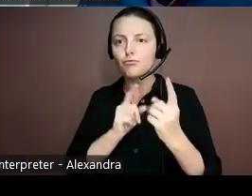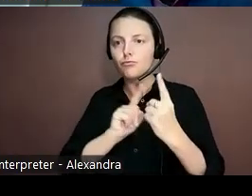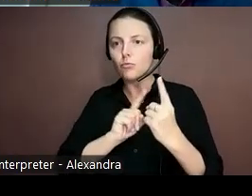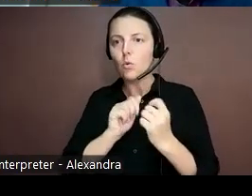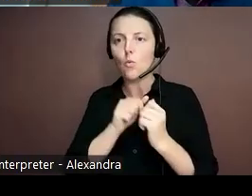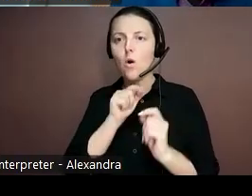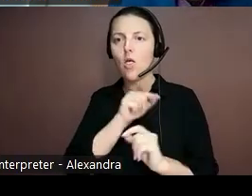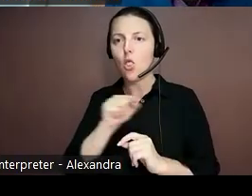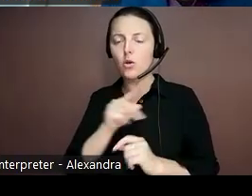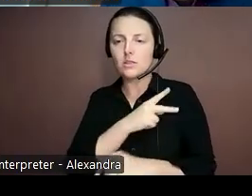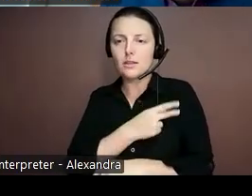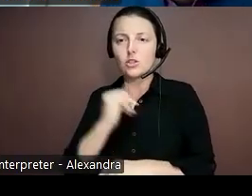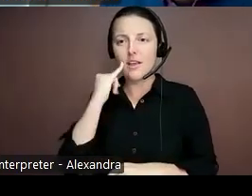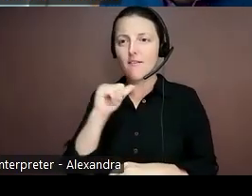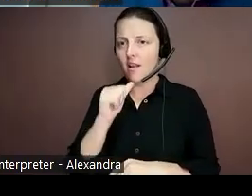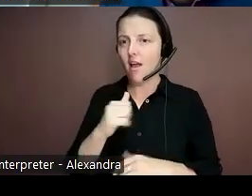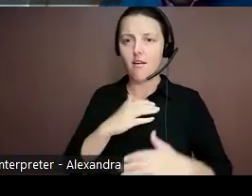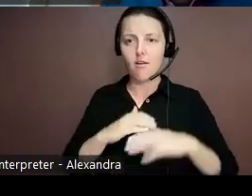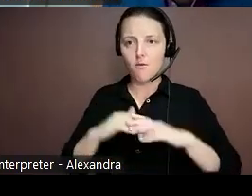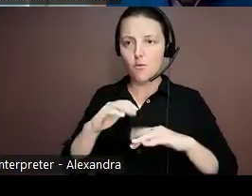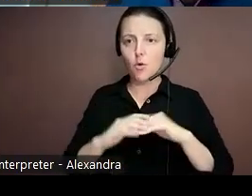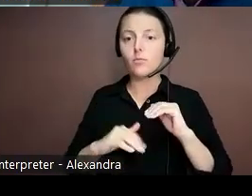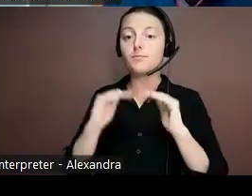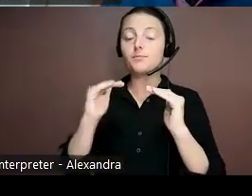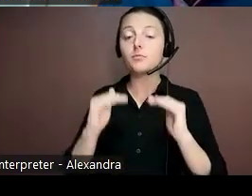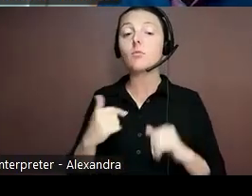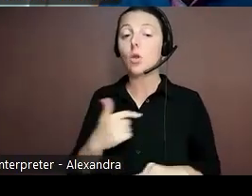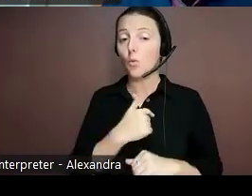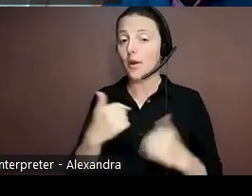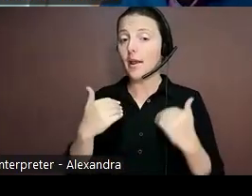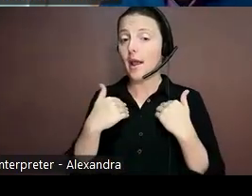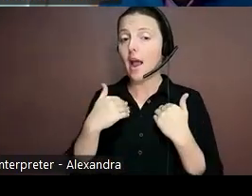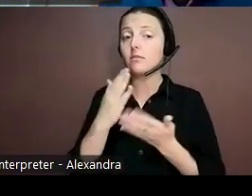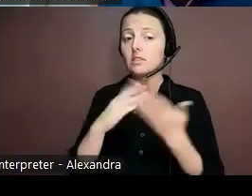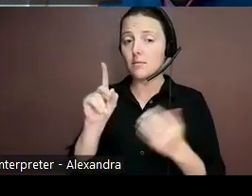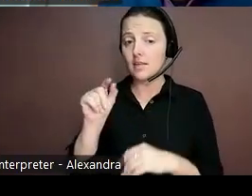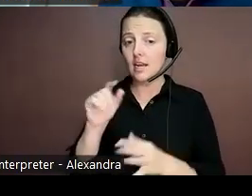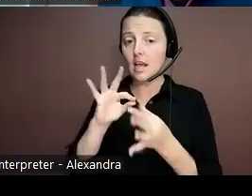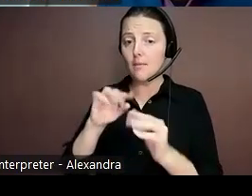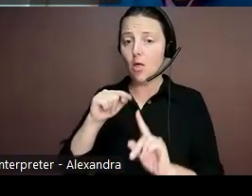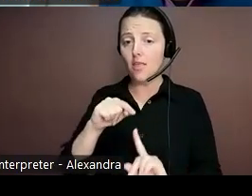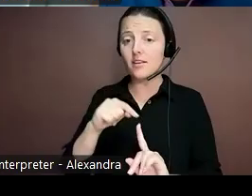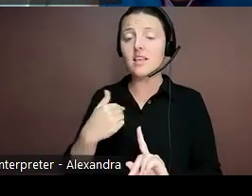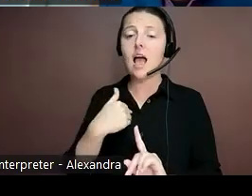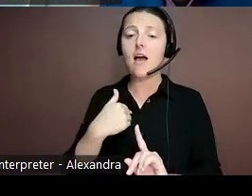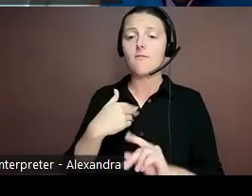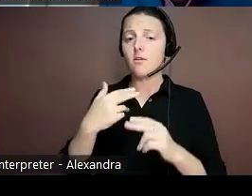uh we um we administered this scale called the medical uh regards uh scale. It's a it's a measure